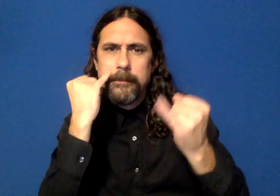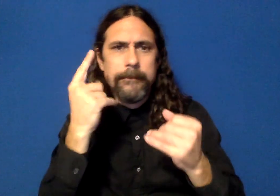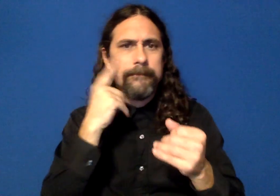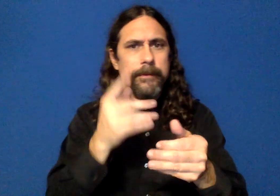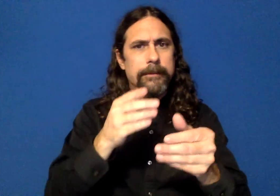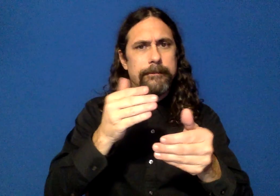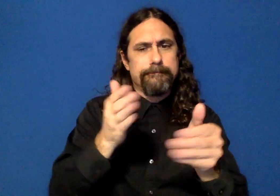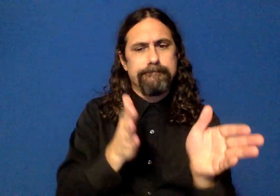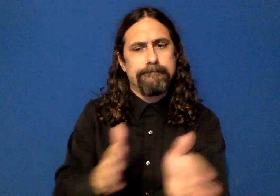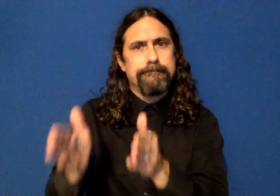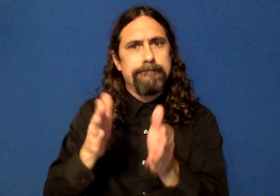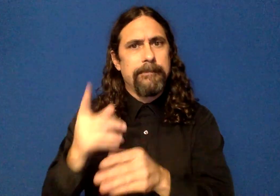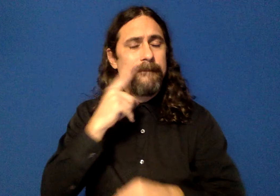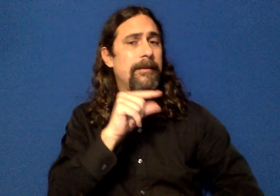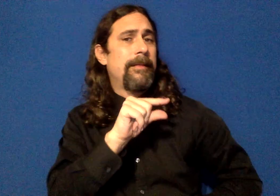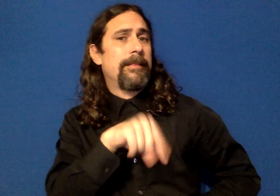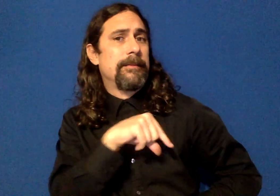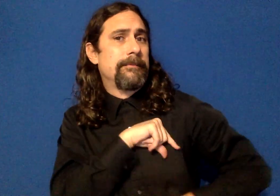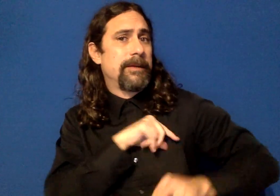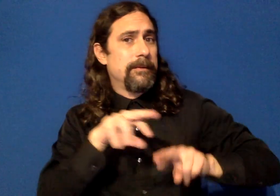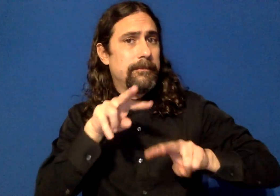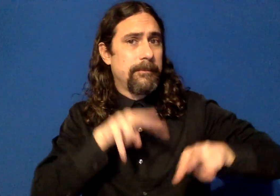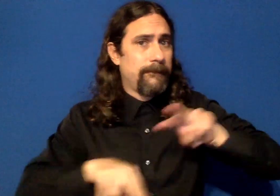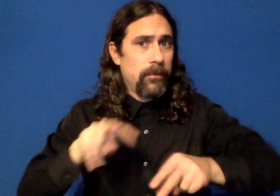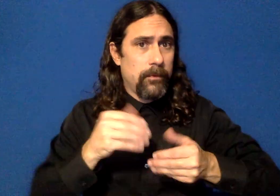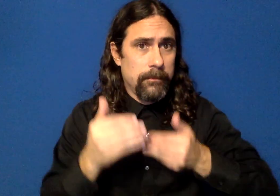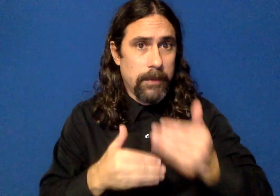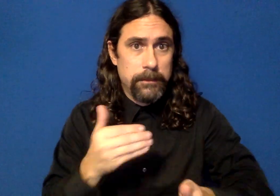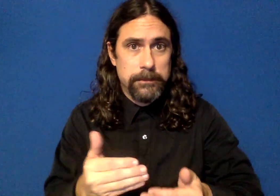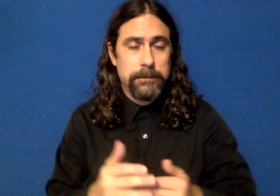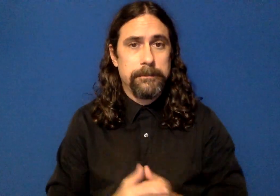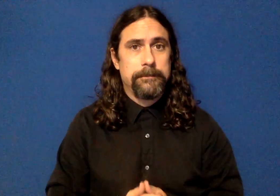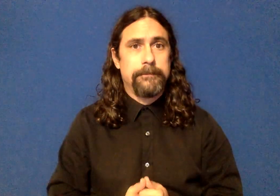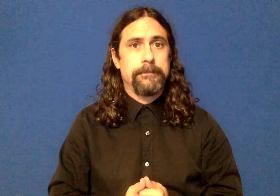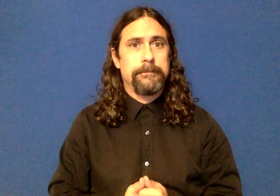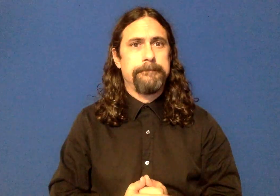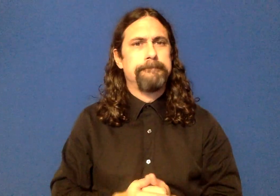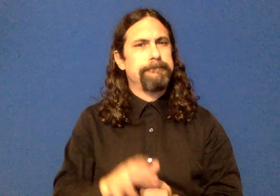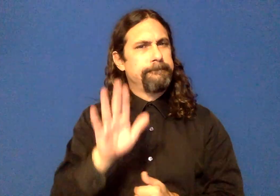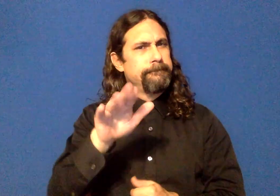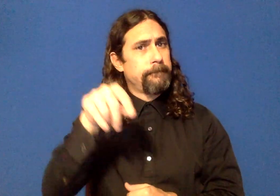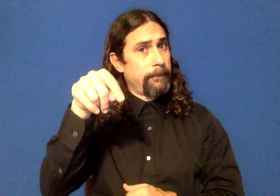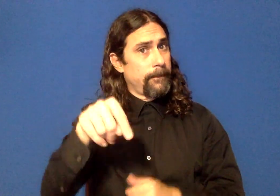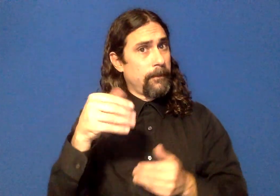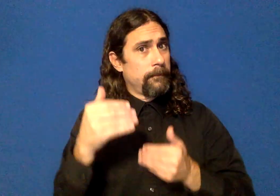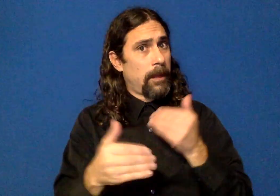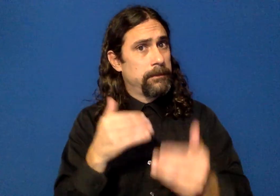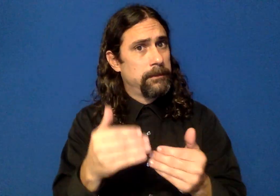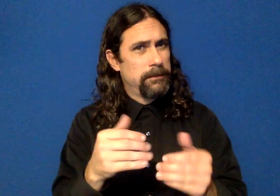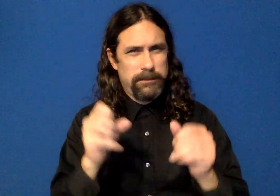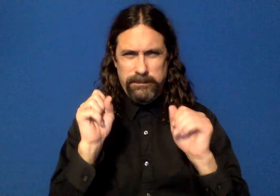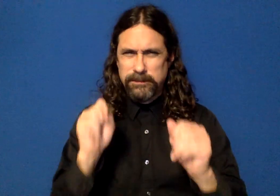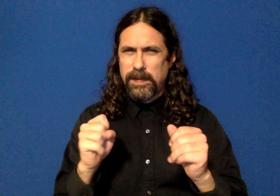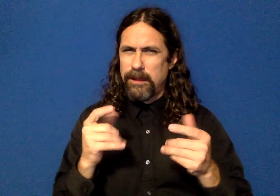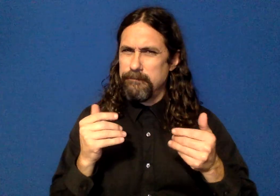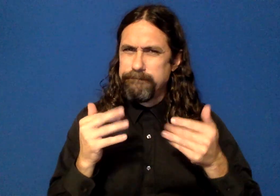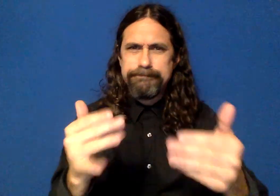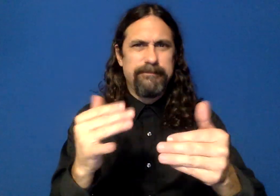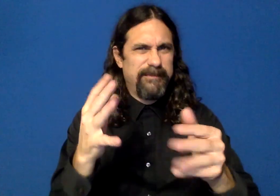The process can move quickly once your eligibility is reviewed for an affordable development. Here s